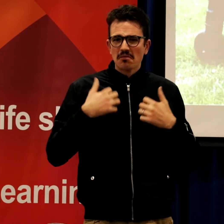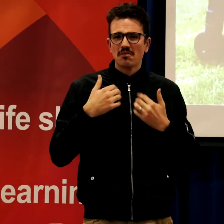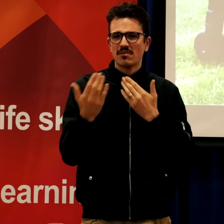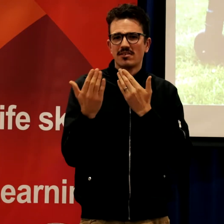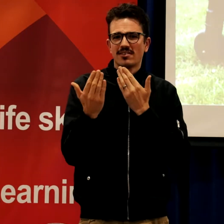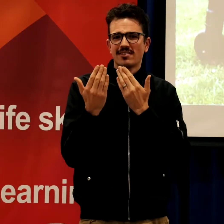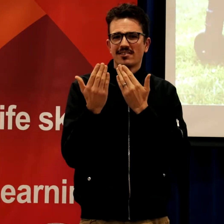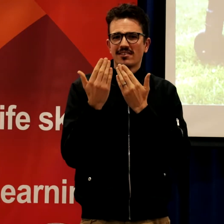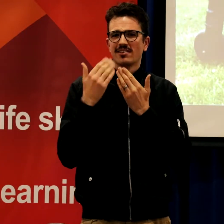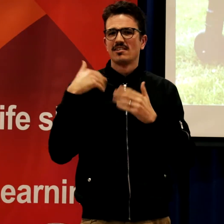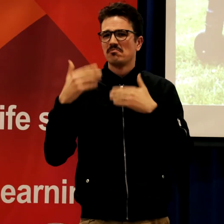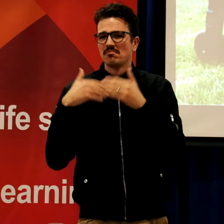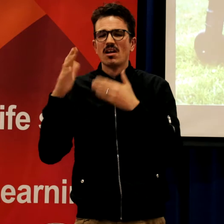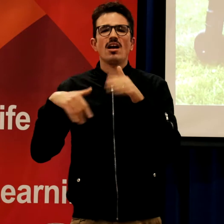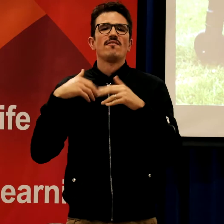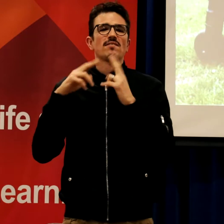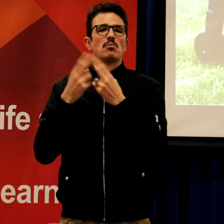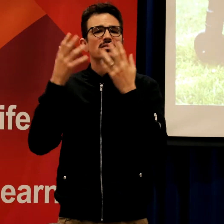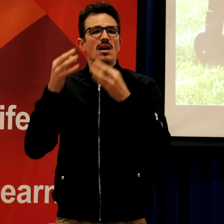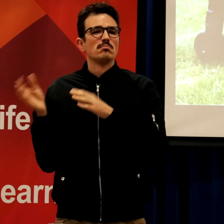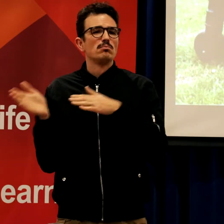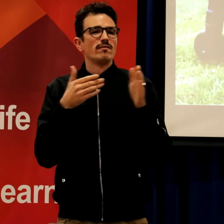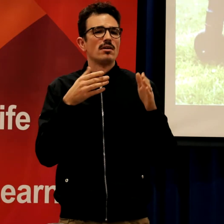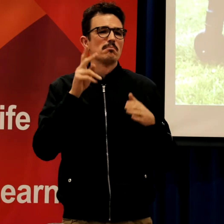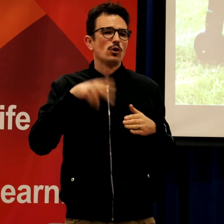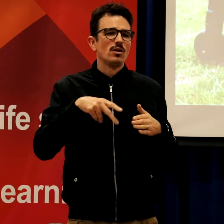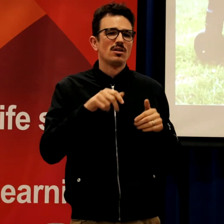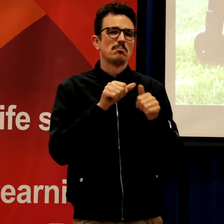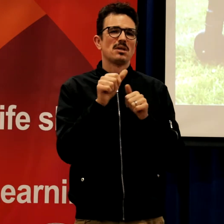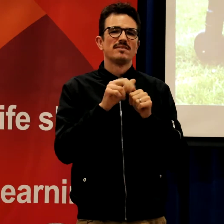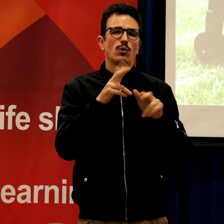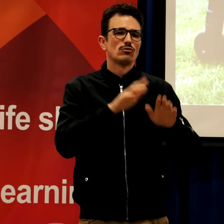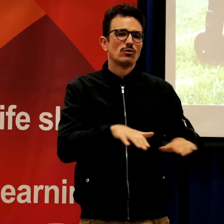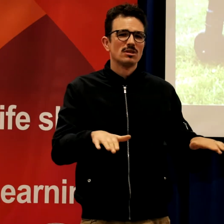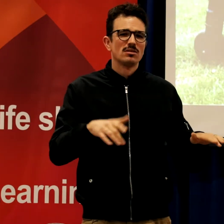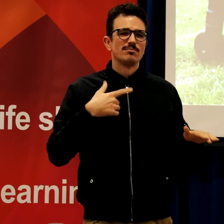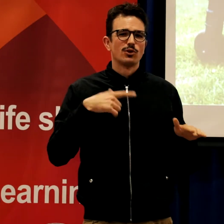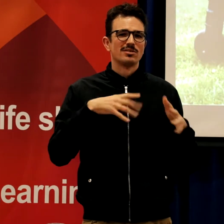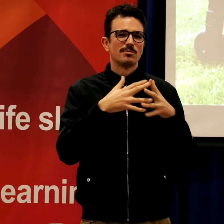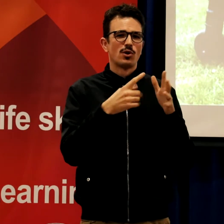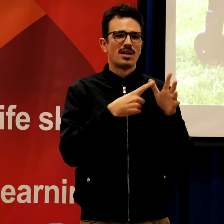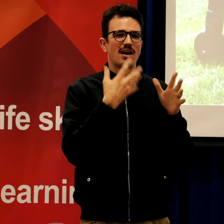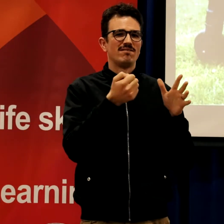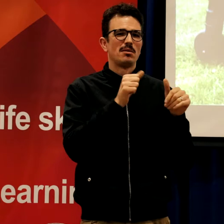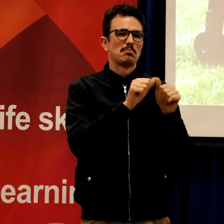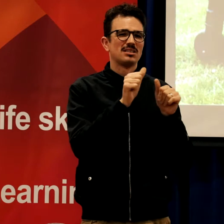I thought, well, that’s pretty exciting, it’s getting closer and closer to the date to start. And then we decided to move to Perth for the children,